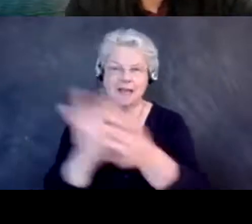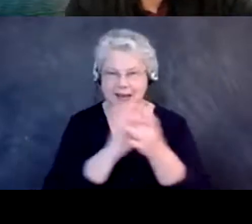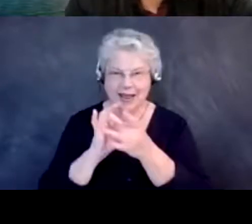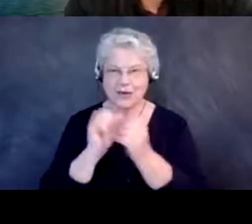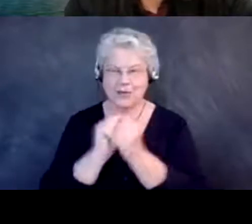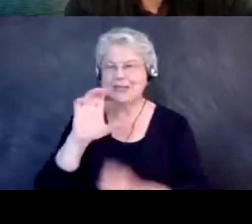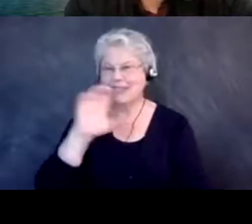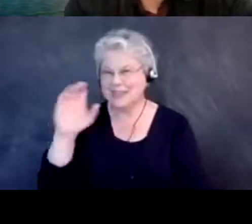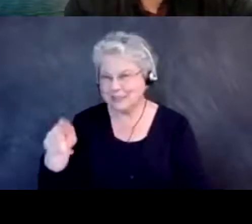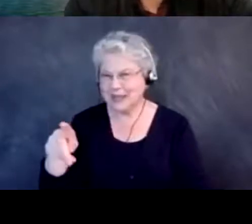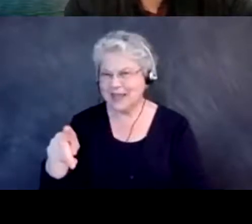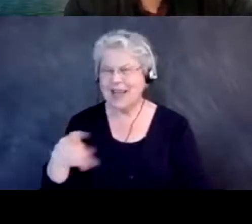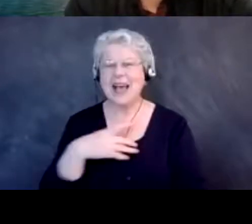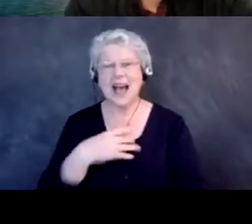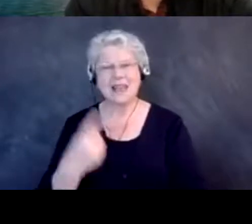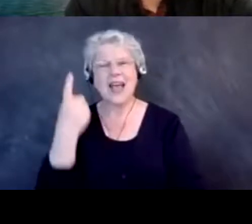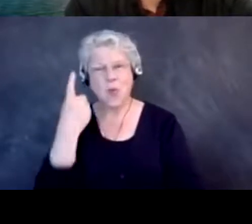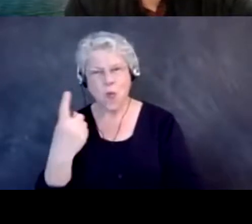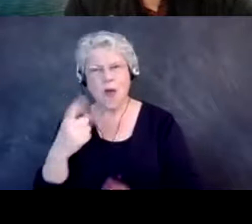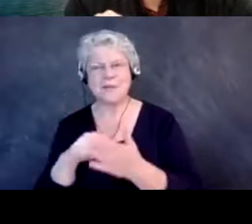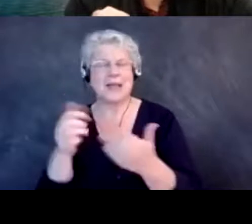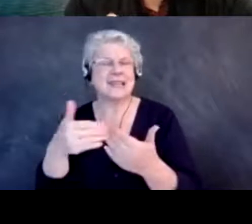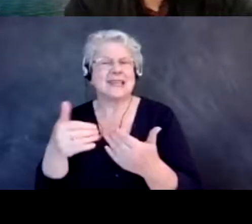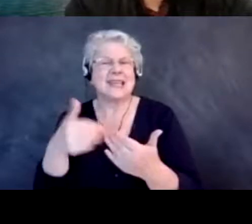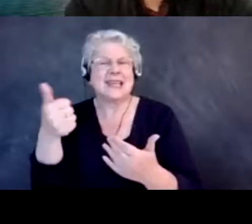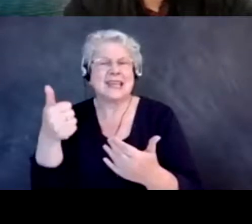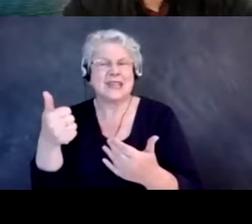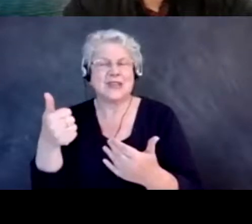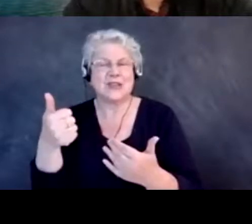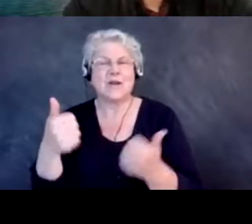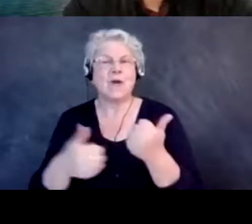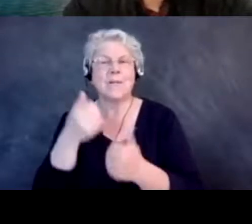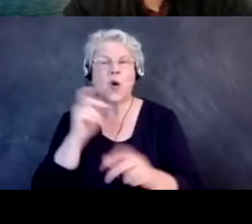easy like this. A one-pager is a lot easier for most community members to understand.